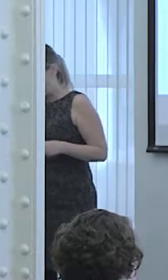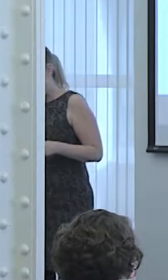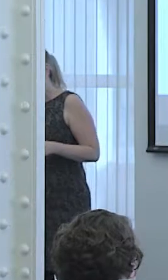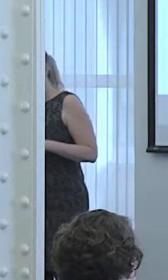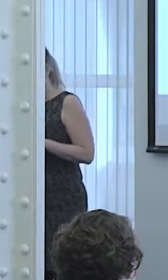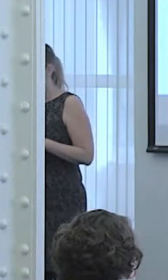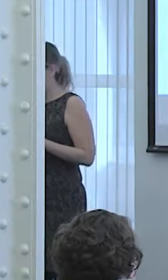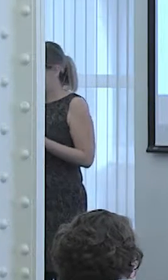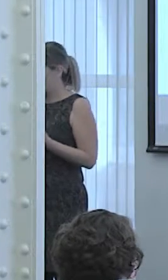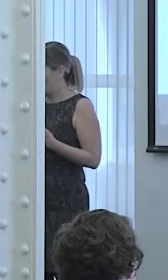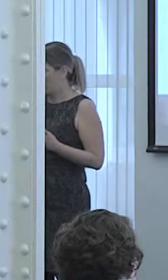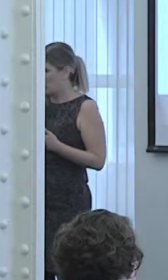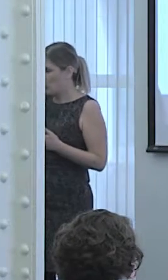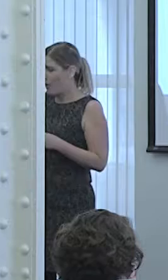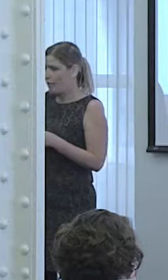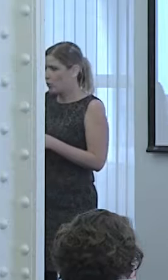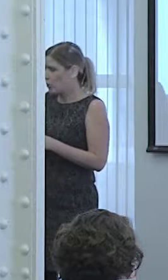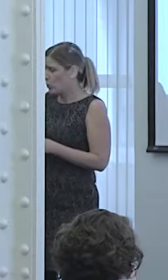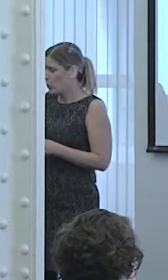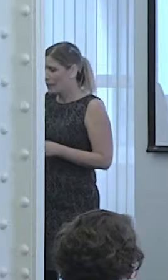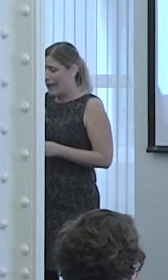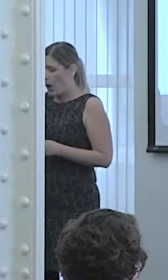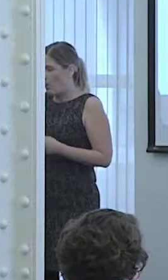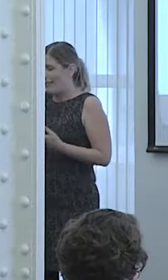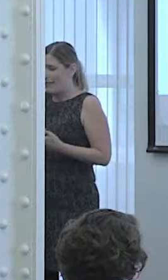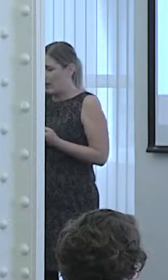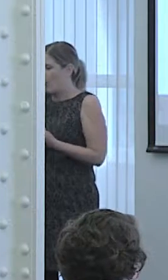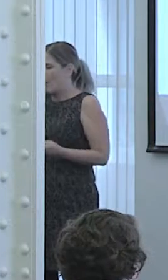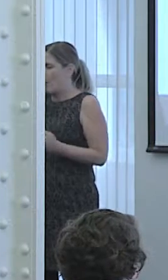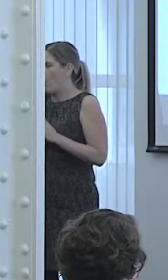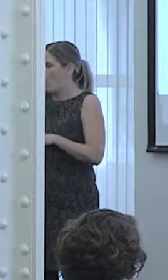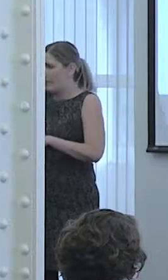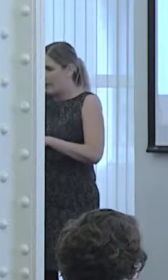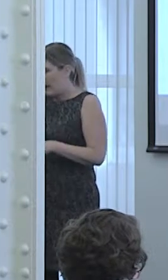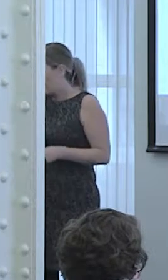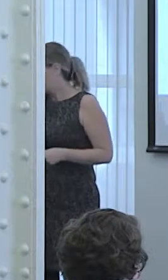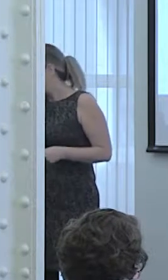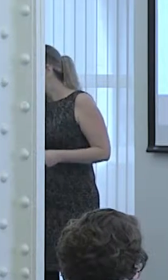but some of us don't have to use our aids all the time, that does not make us less disabled